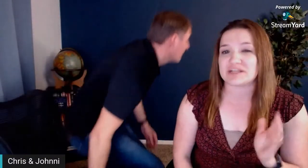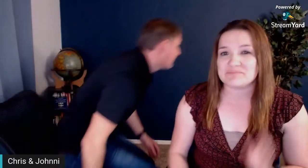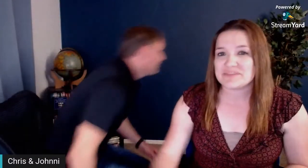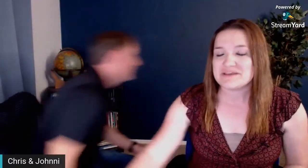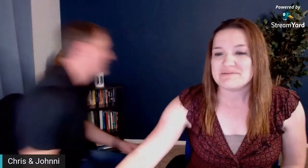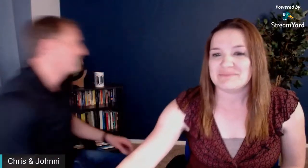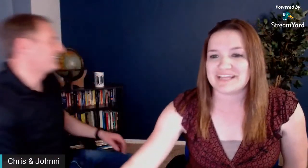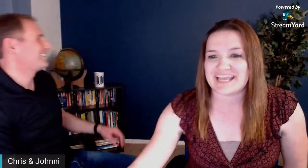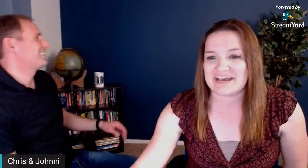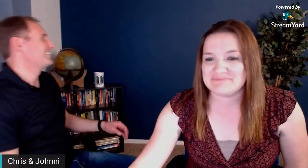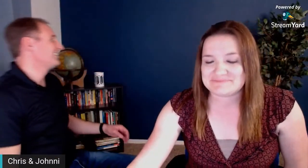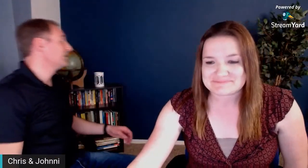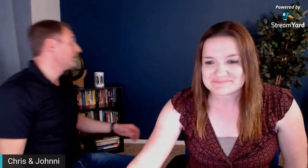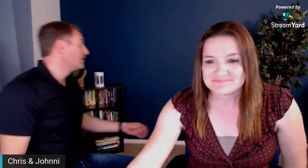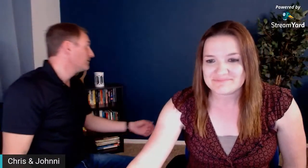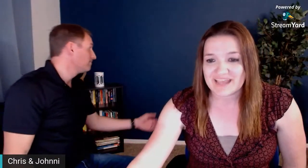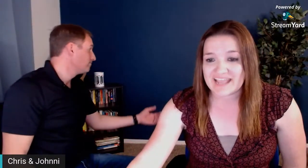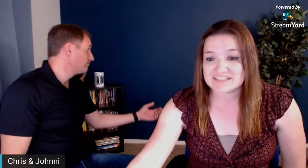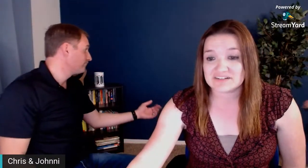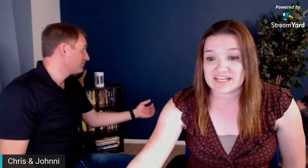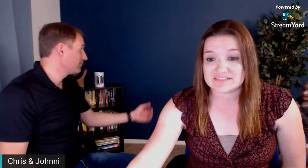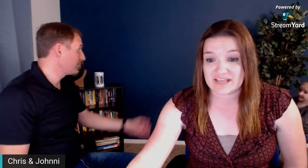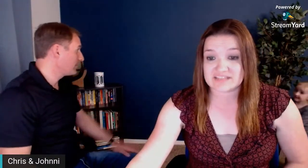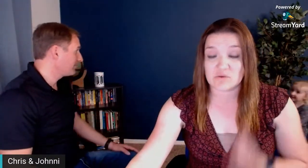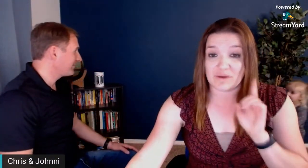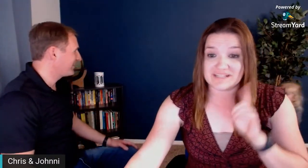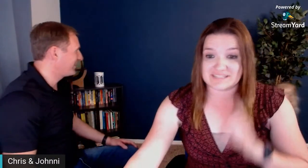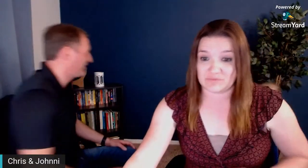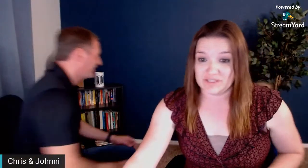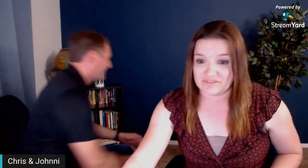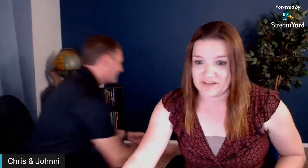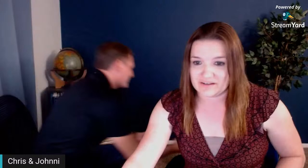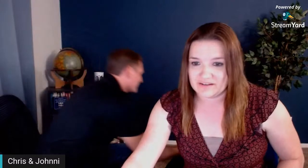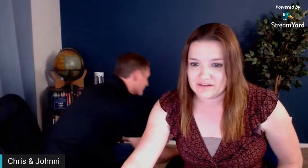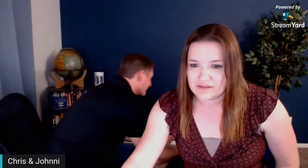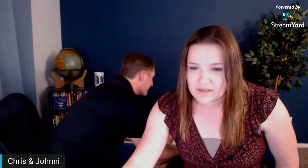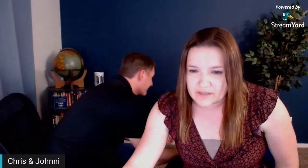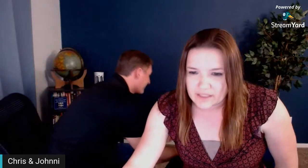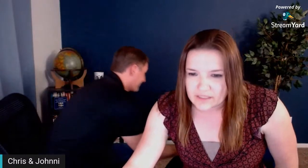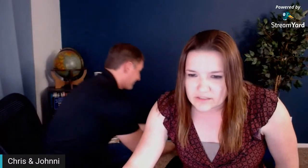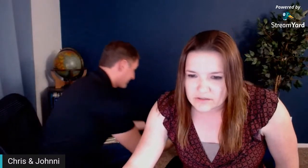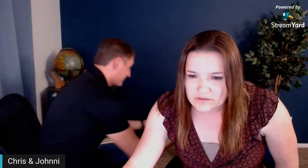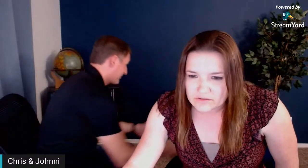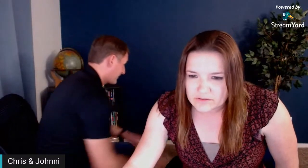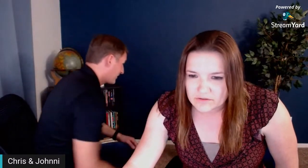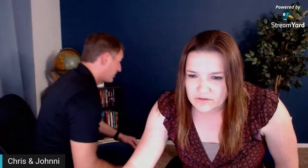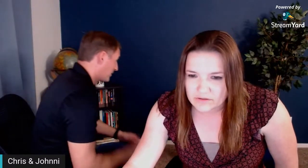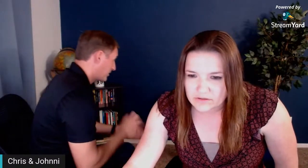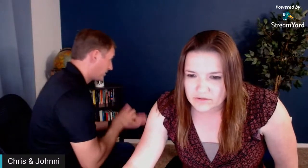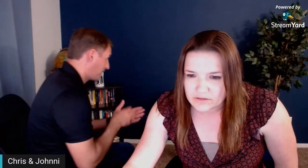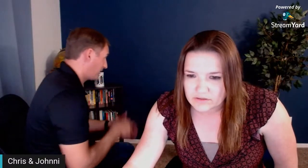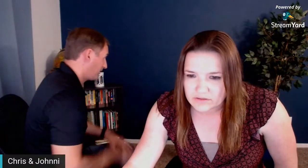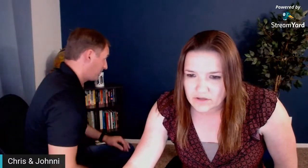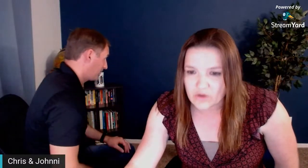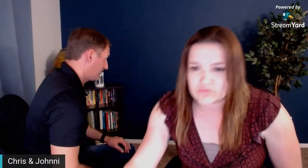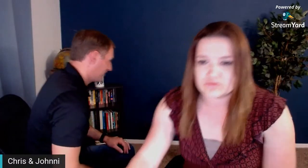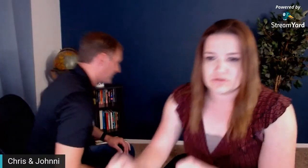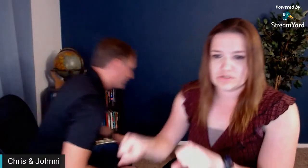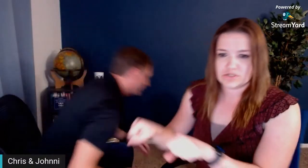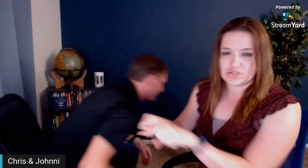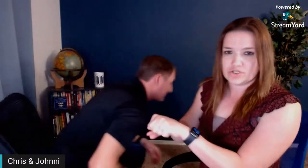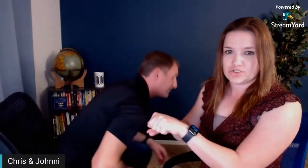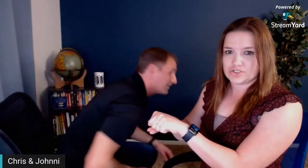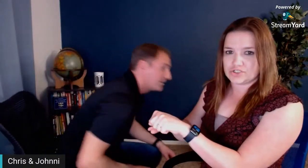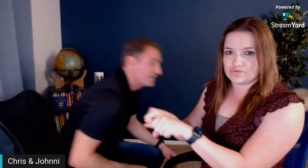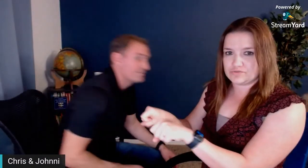funny but yeah and so class asl 1 is like really fun can you want a cookie oh shoes